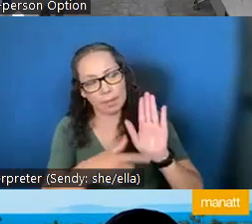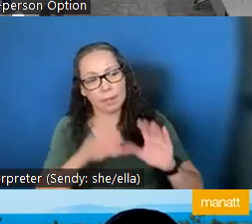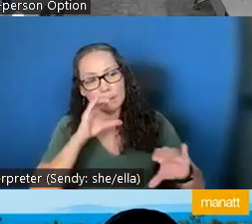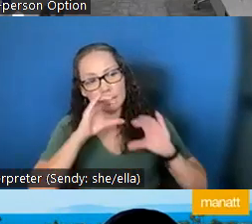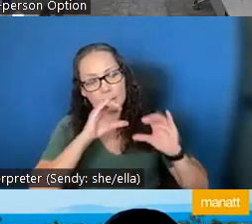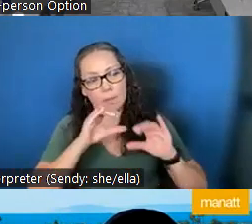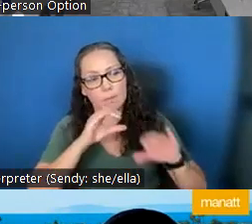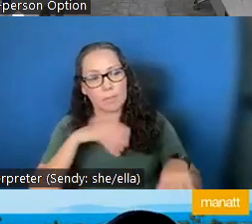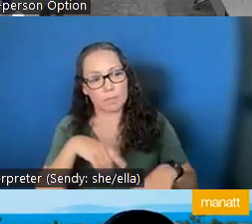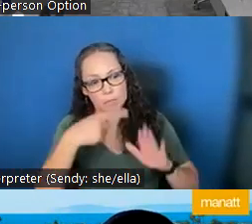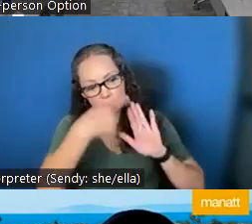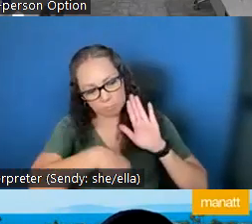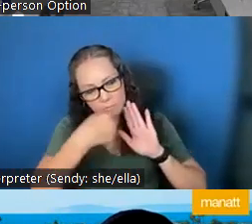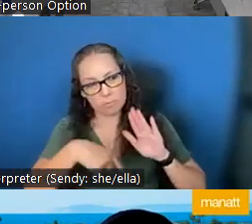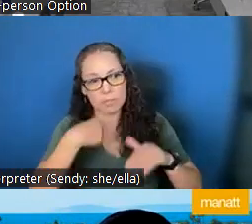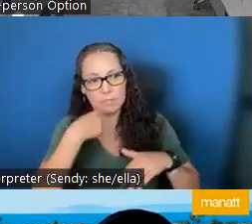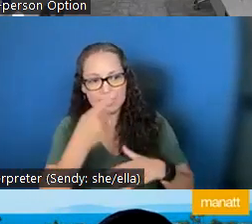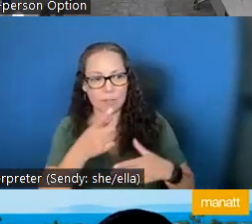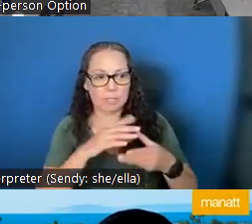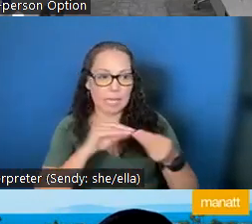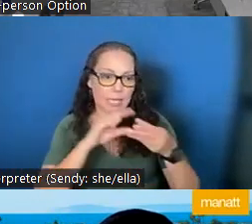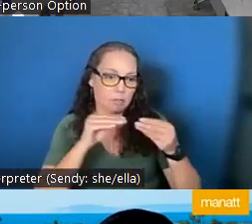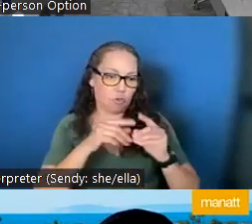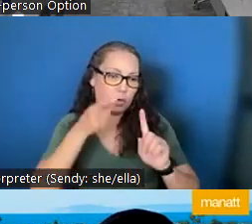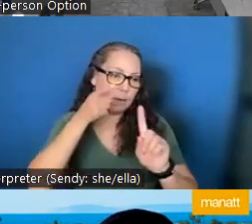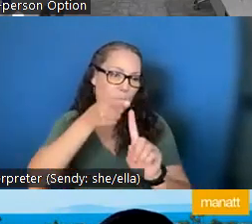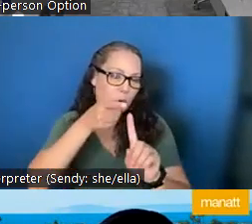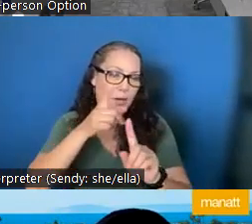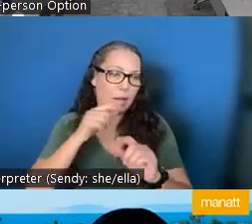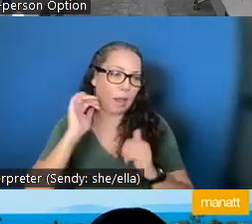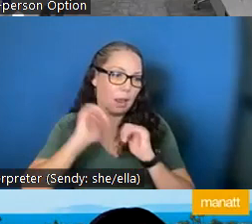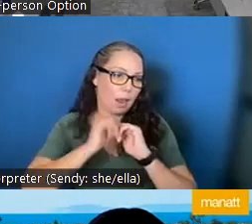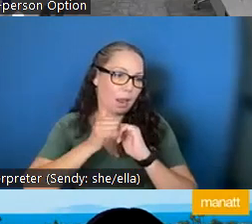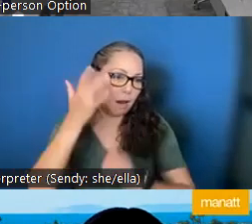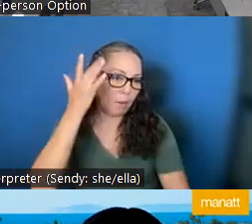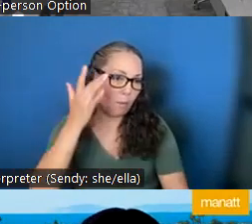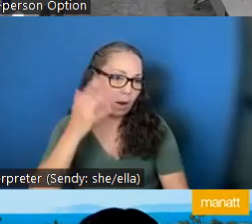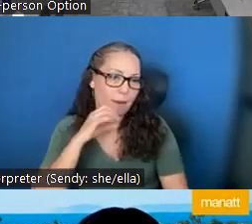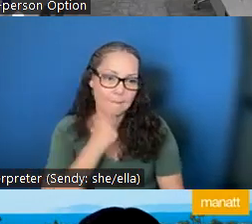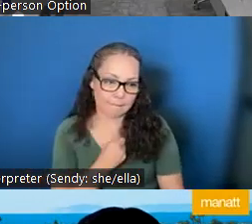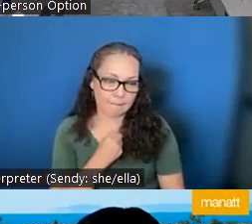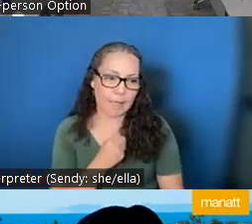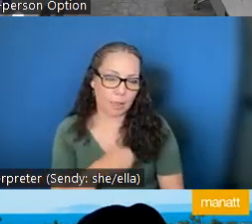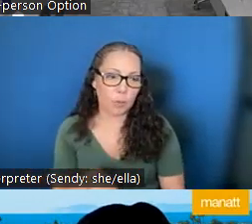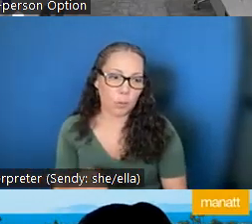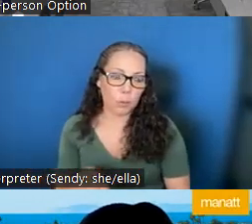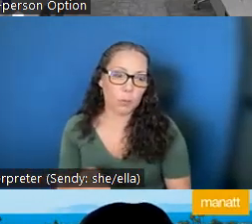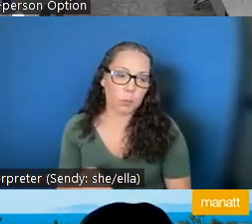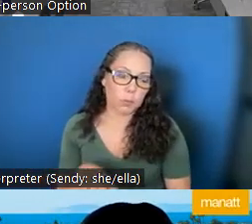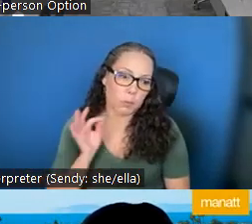that tell the story of value when it comes to the adrc model and lastly um the fourth